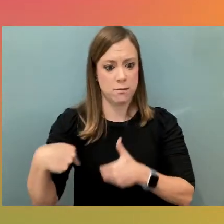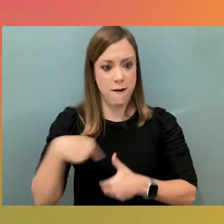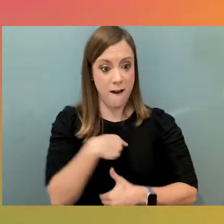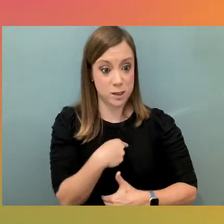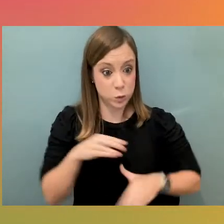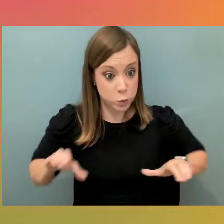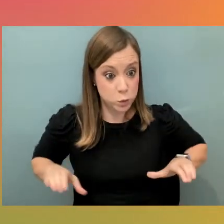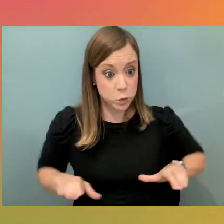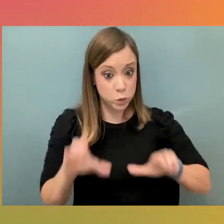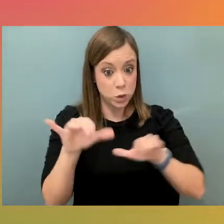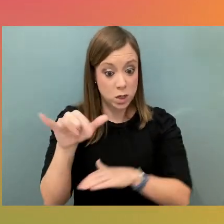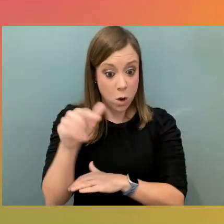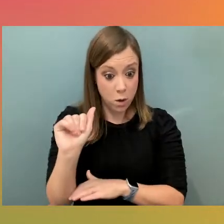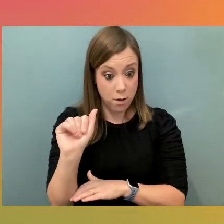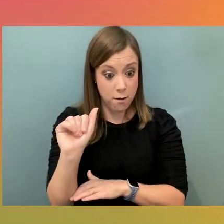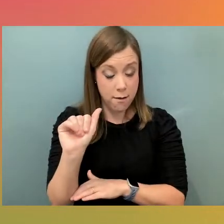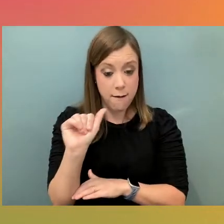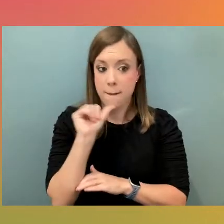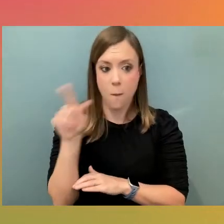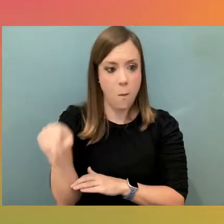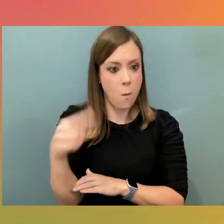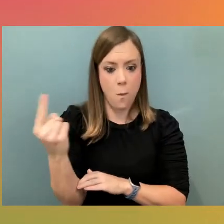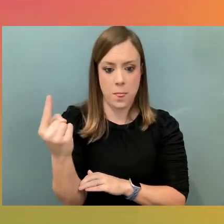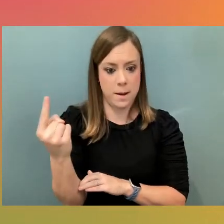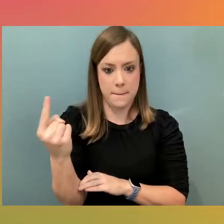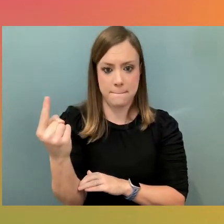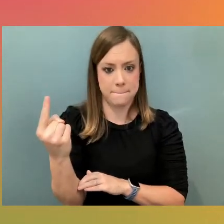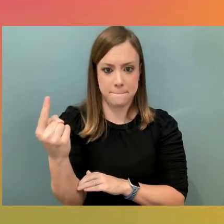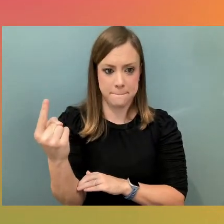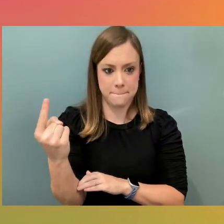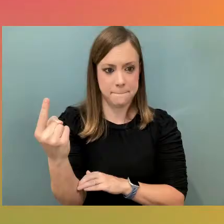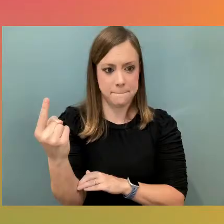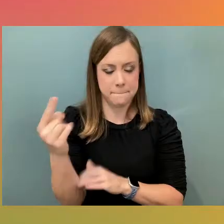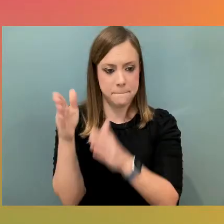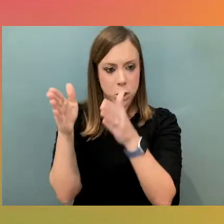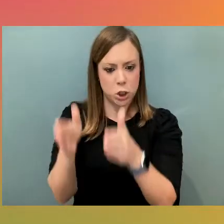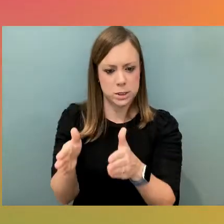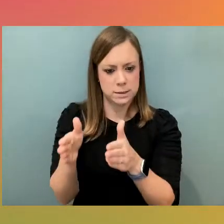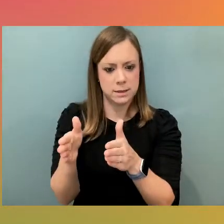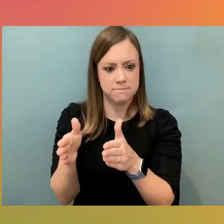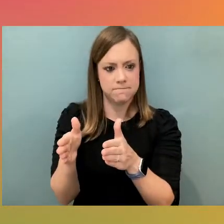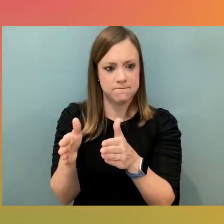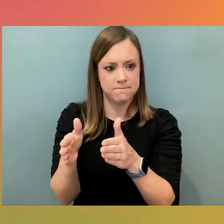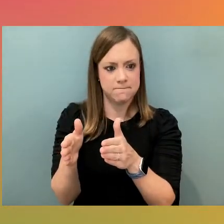HAS JOINED US TO DO YOGA.